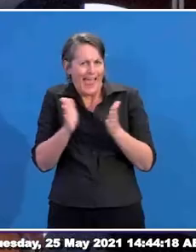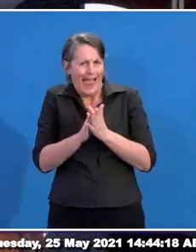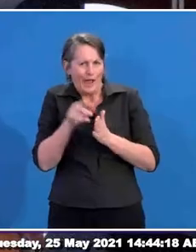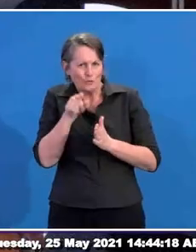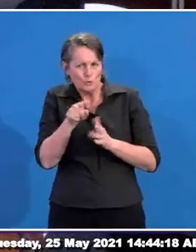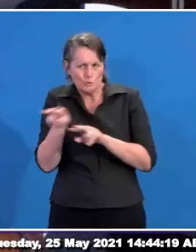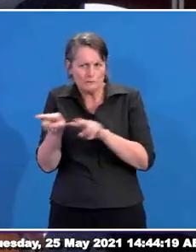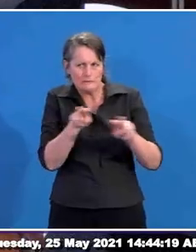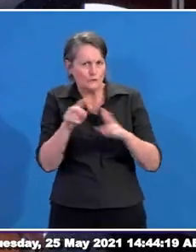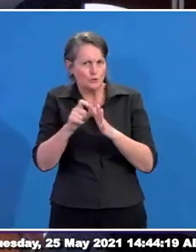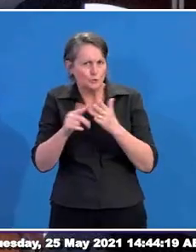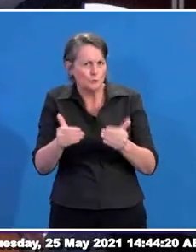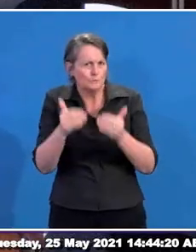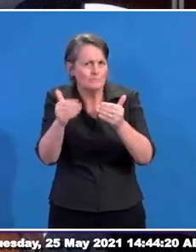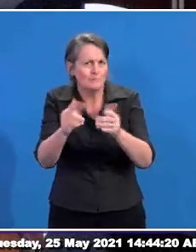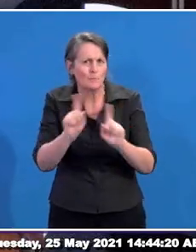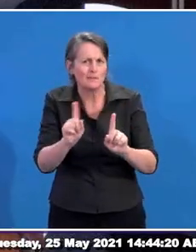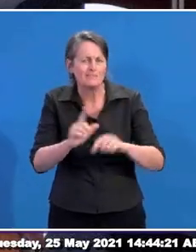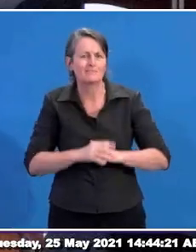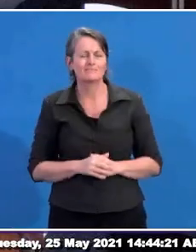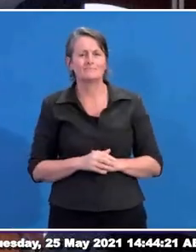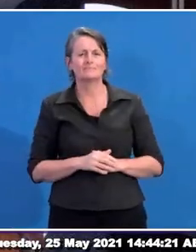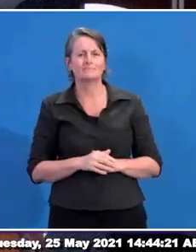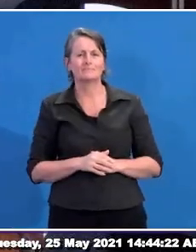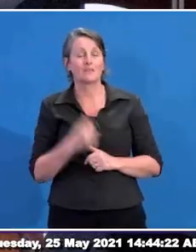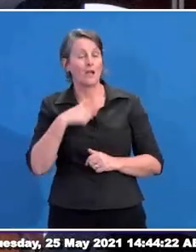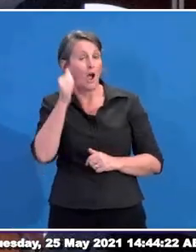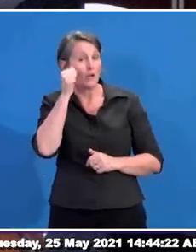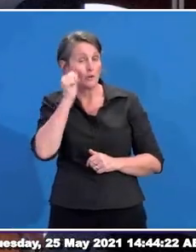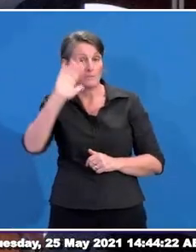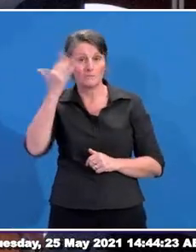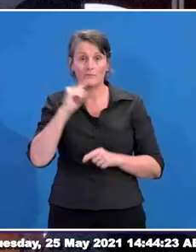I've seen in your reports you refer to a legal case called Briginshaw, but I'm